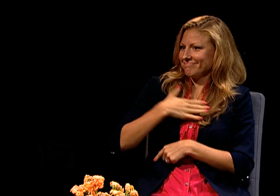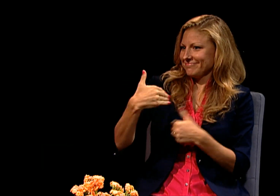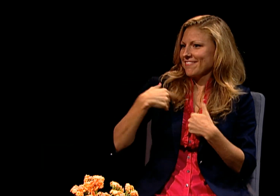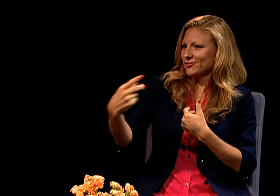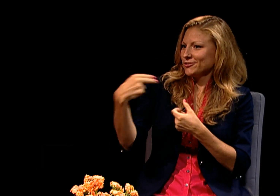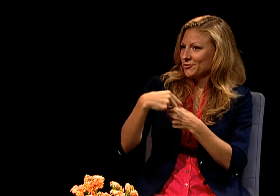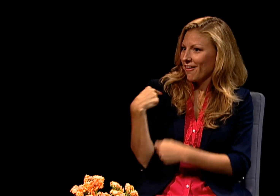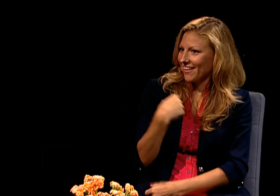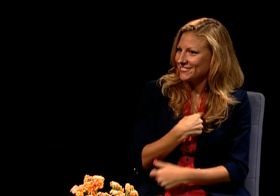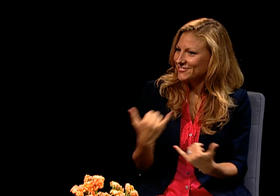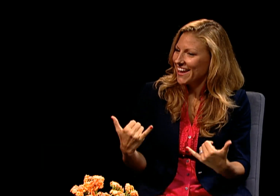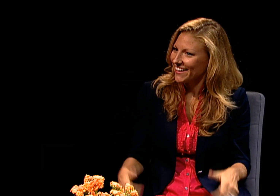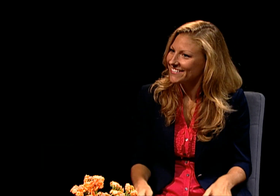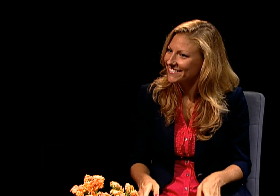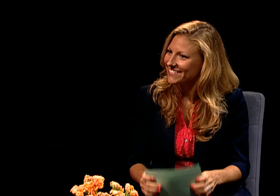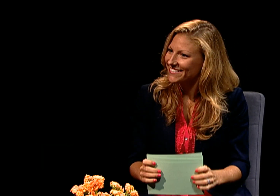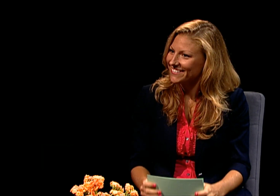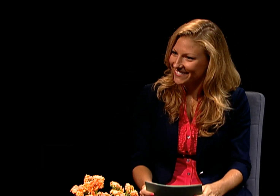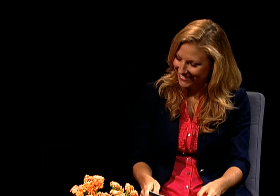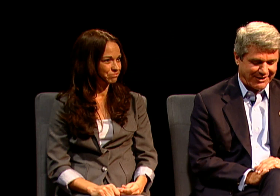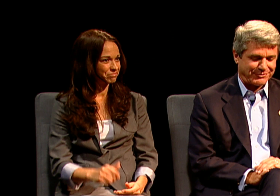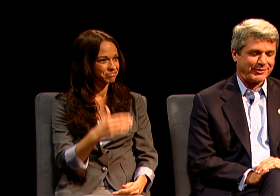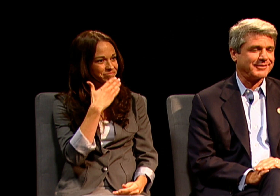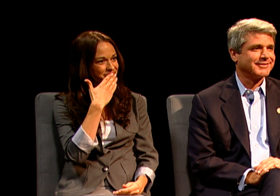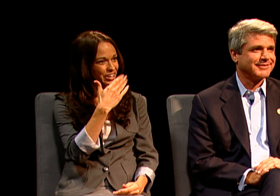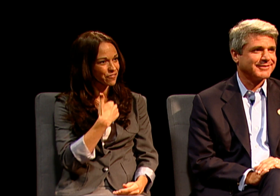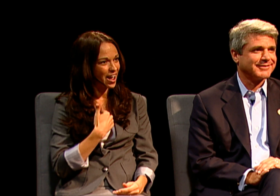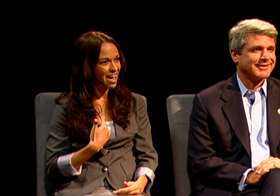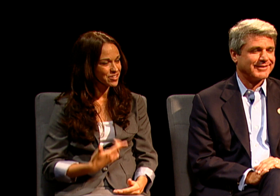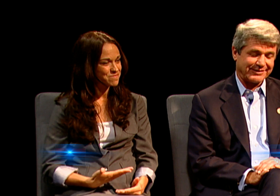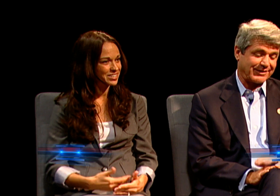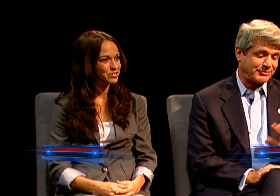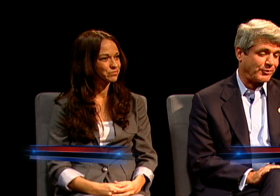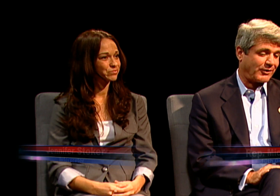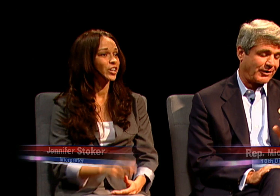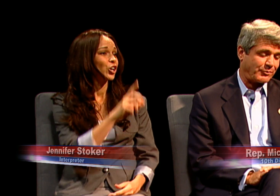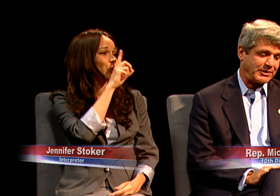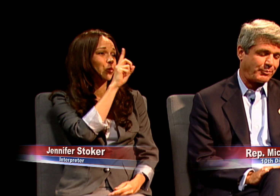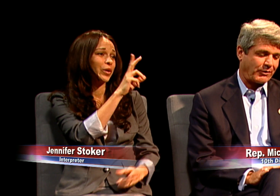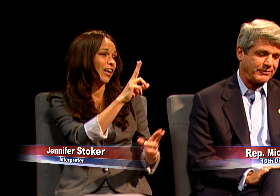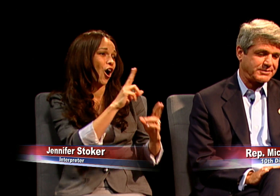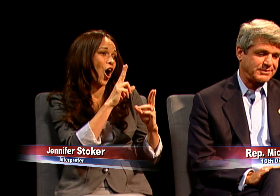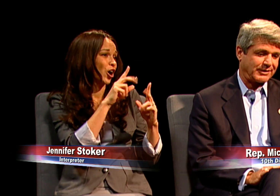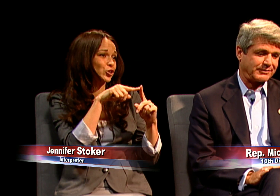THANKS SO MUCH FOR JOINING US TODAY, CONGRESSMAN. WELL, THANK YOU FOR HAVING ME. AND IT'S A REAL HONOR TO BE A PART OF THIS